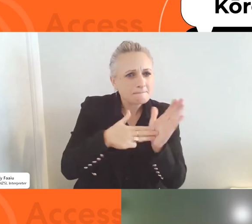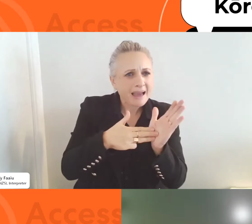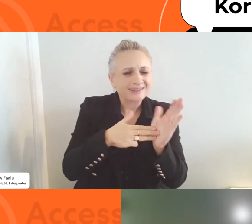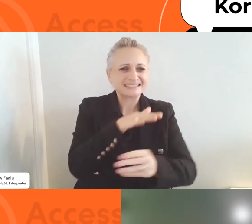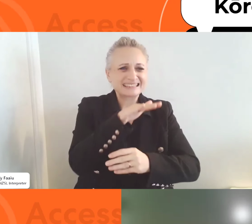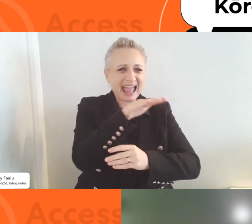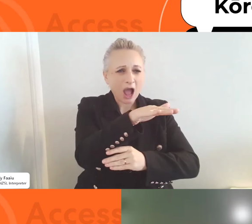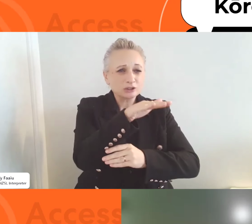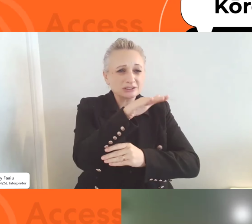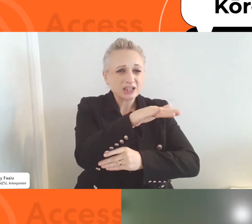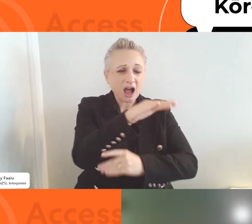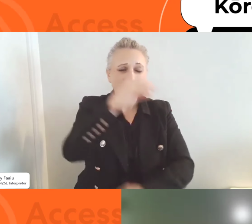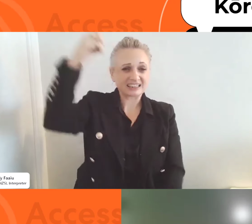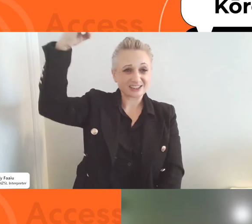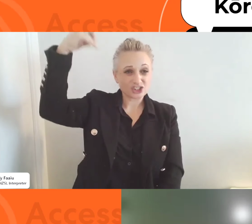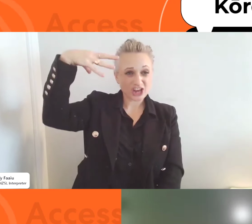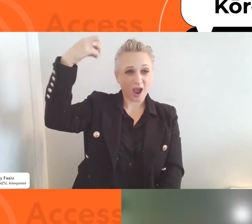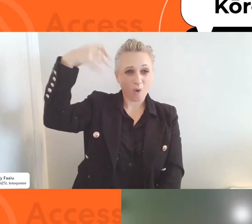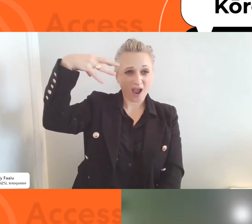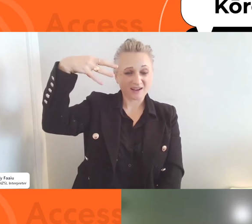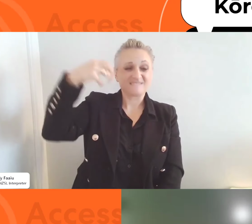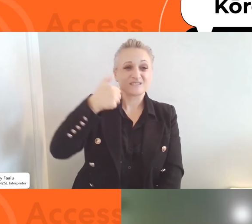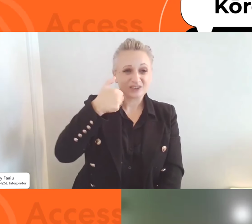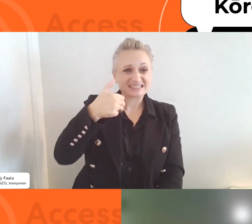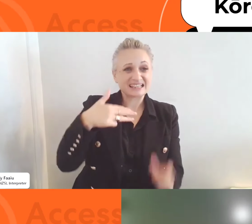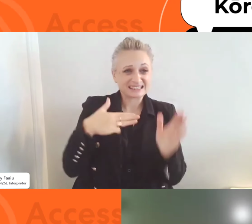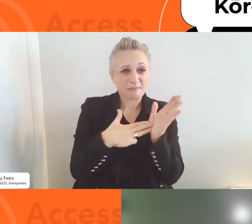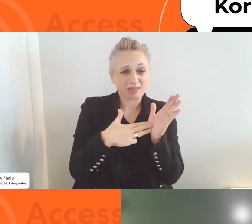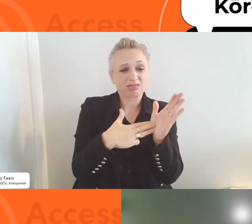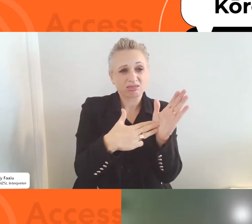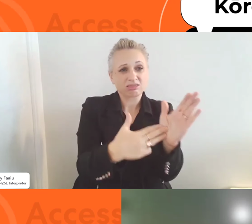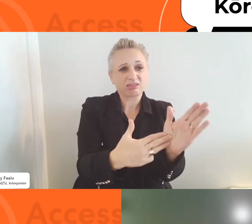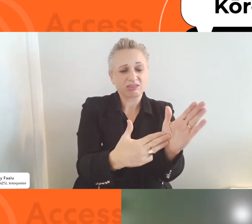that was sorted with a portable shower that was installed in the